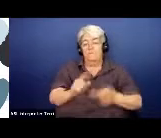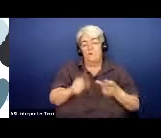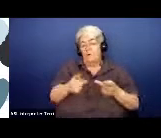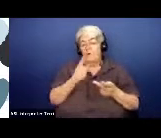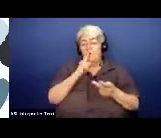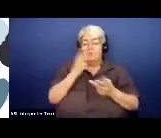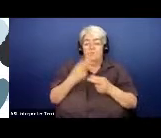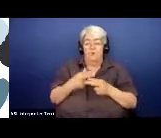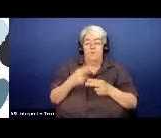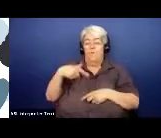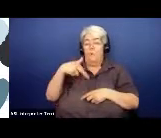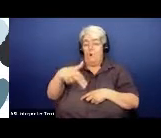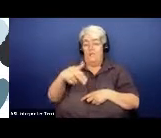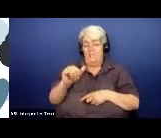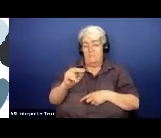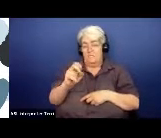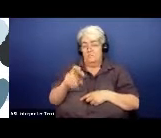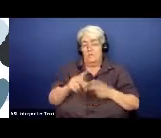center. It might be a peer one center